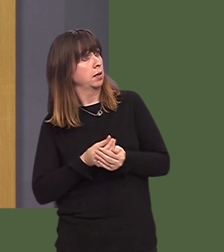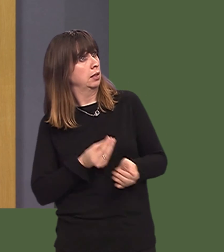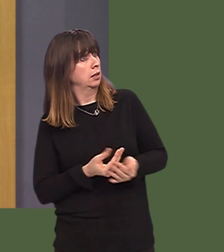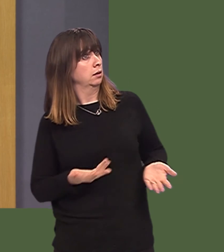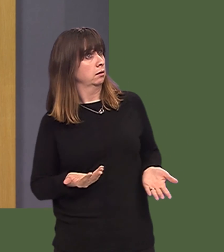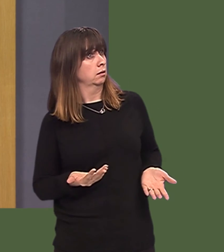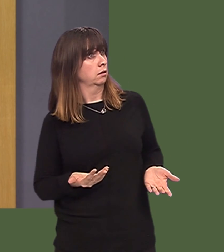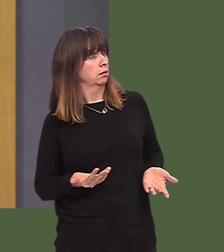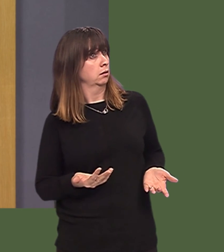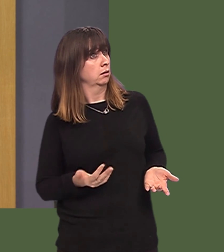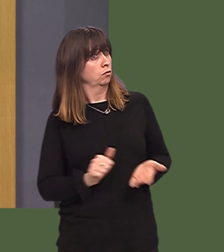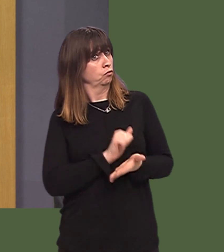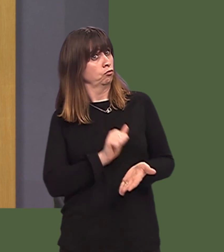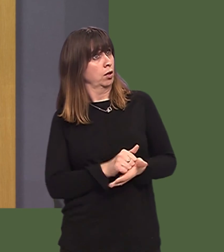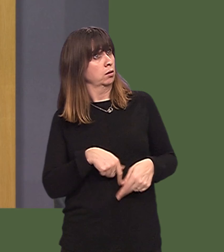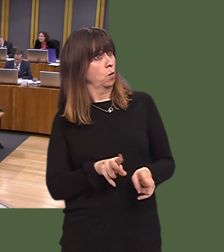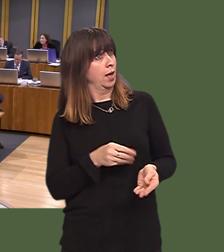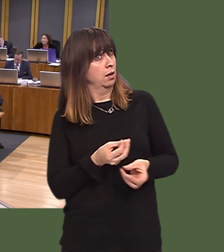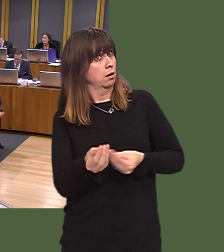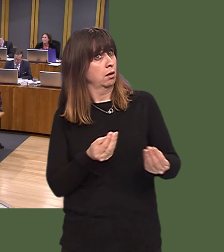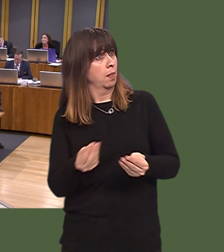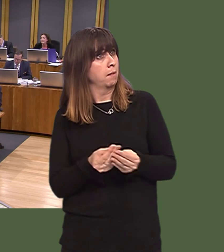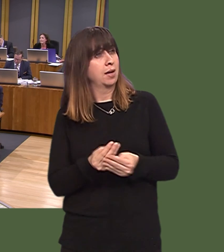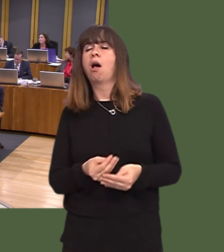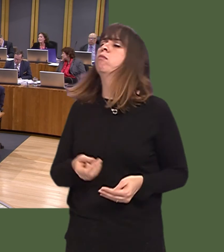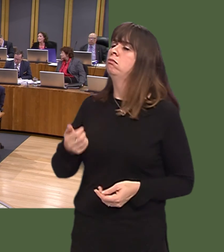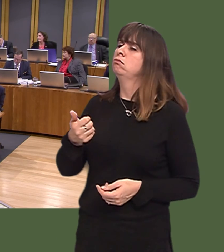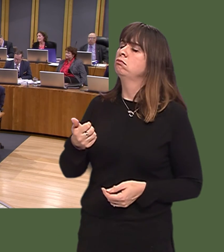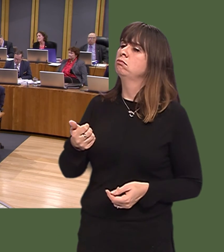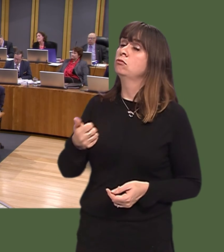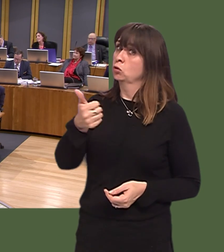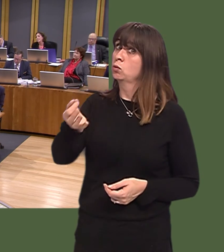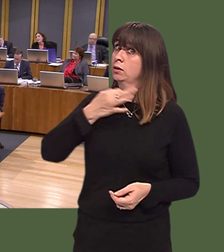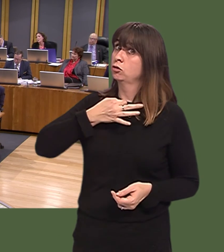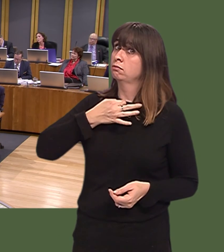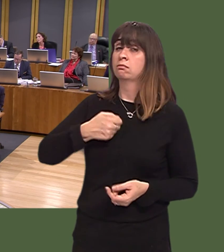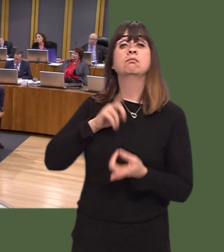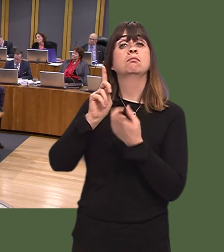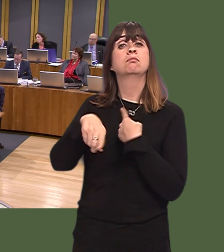Government funding and the use of our taxpayersí money? Carwyn Jones: Thatís a perfectly fair question, and the answer I give is this: as I said,